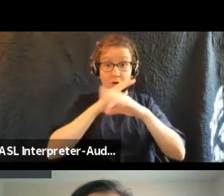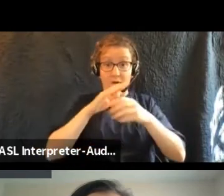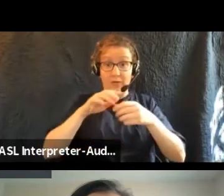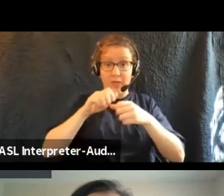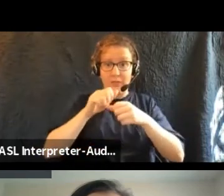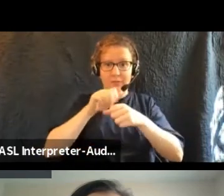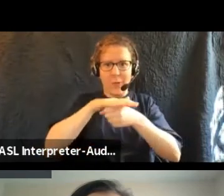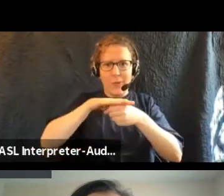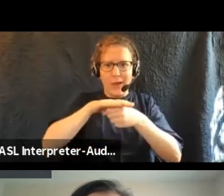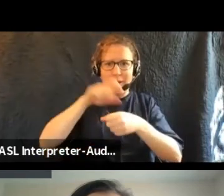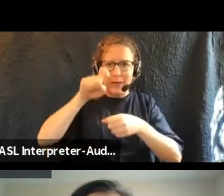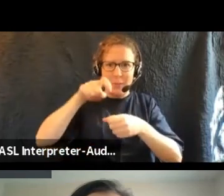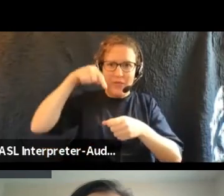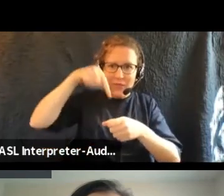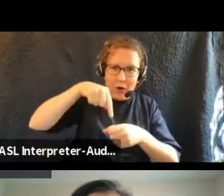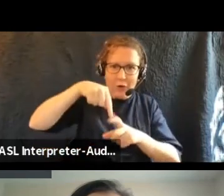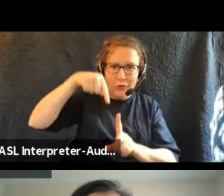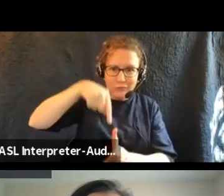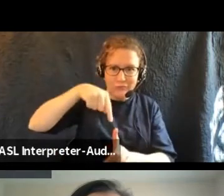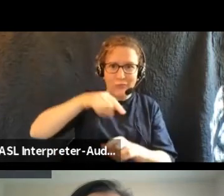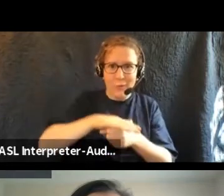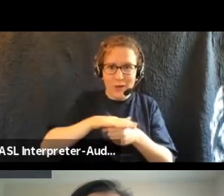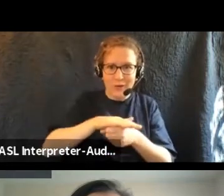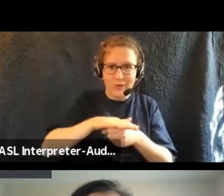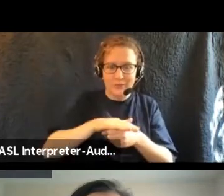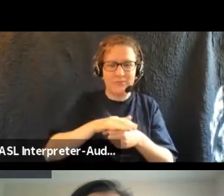I worked with interns and staff in a variety of states and countries.